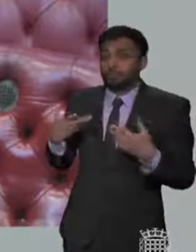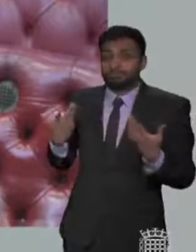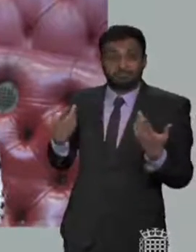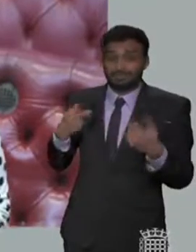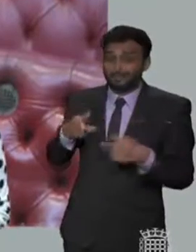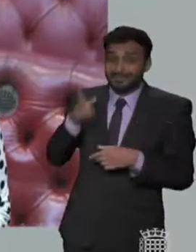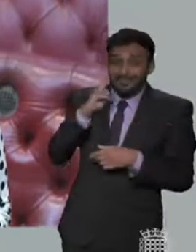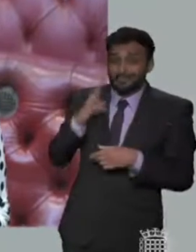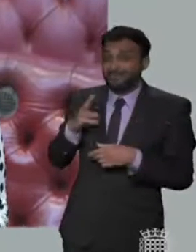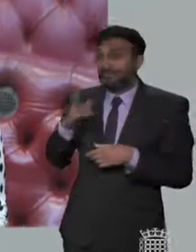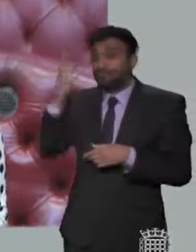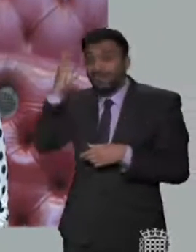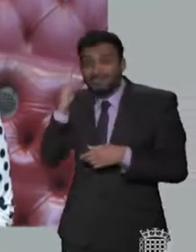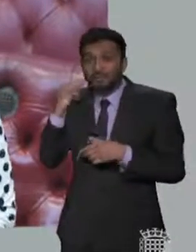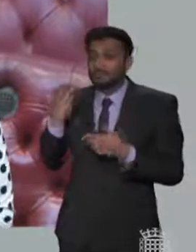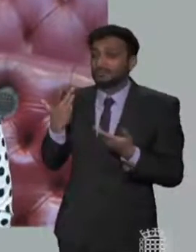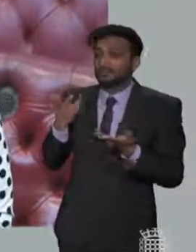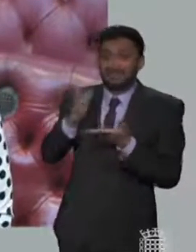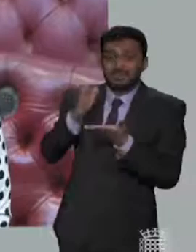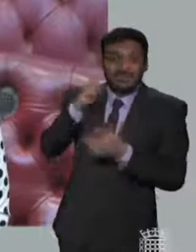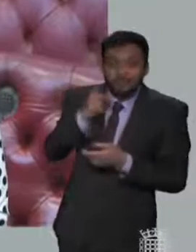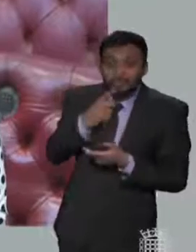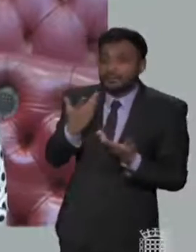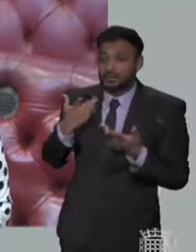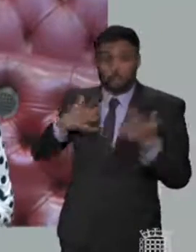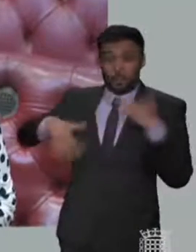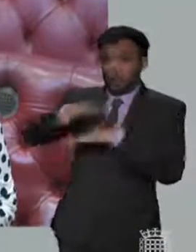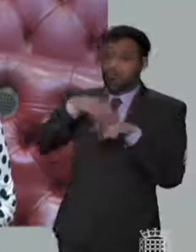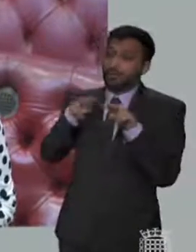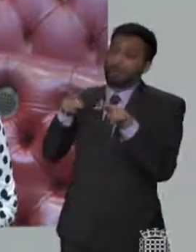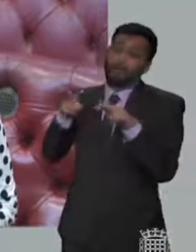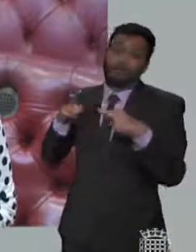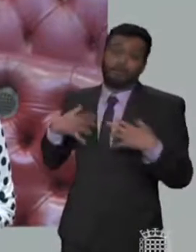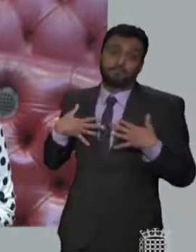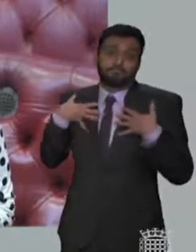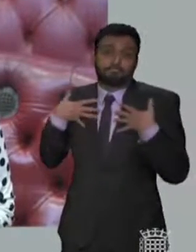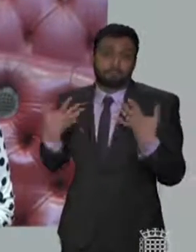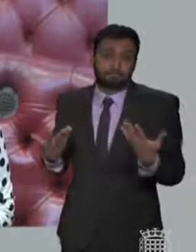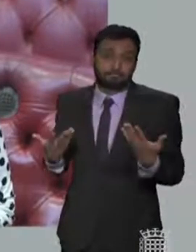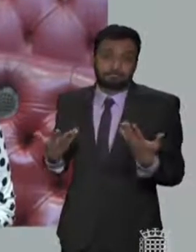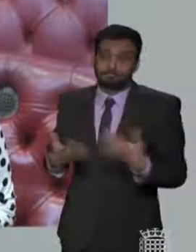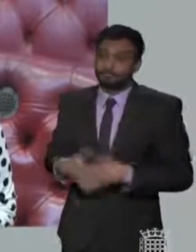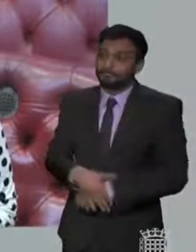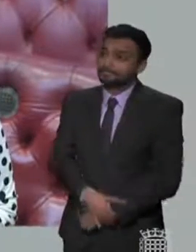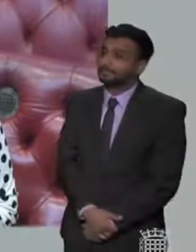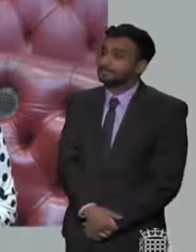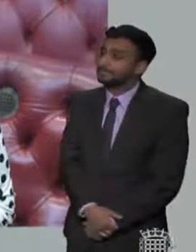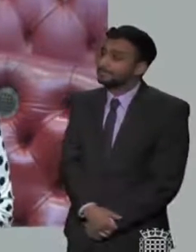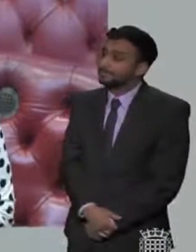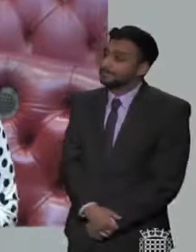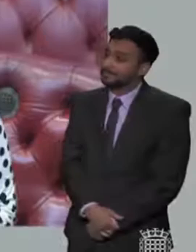hard of hearing but those who are not and uh whilst indeed we may move on to the next